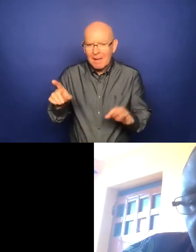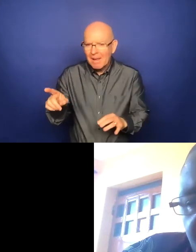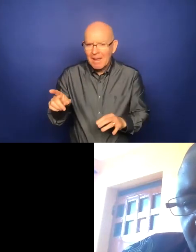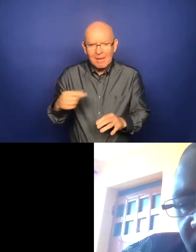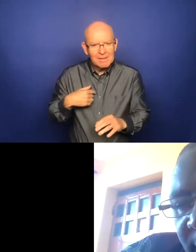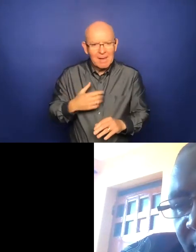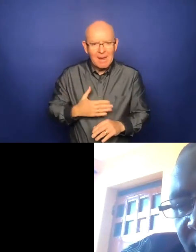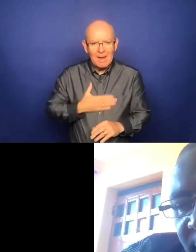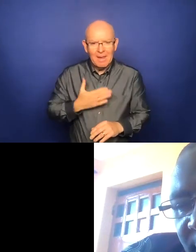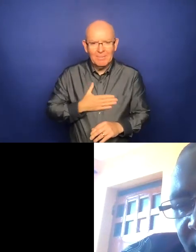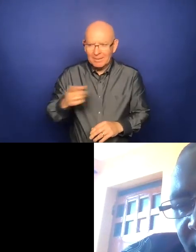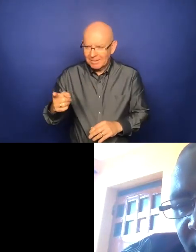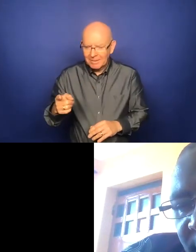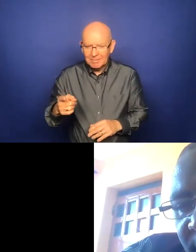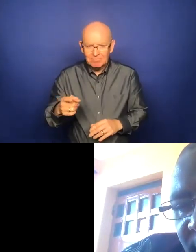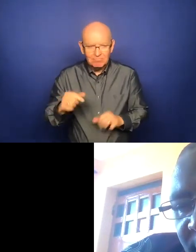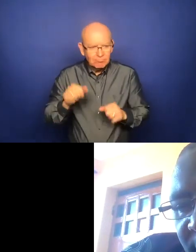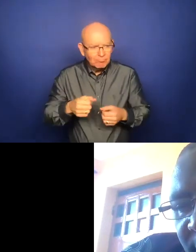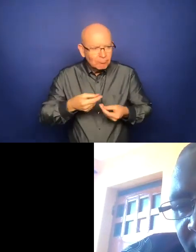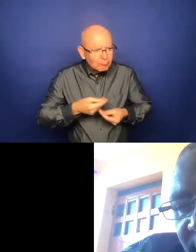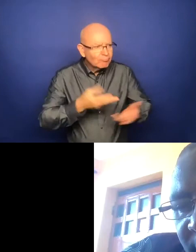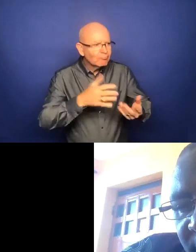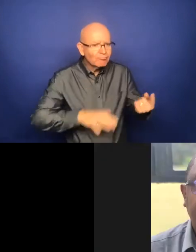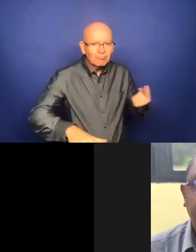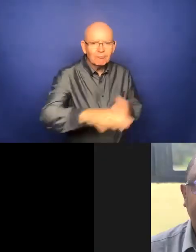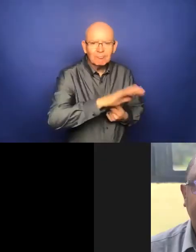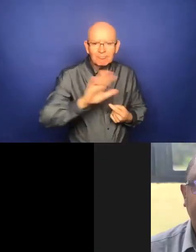hear that the Bureau has been supportive of including the questions